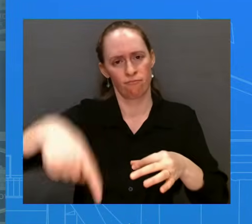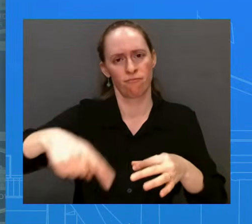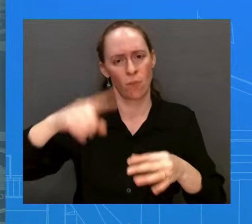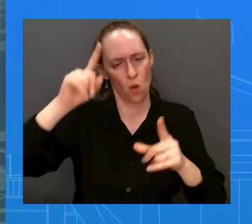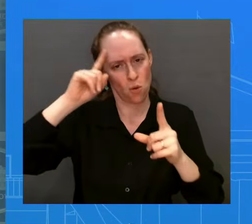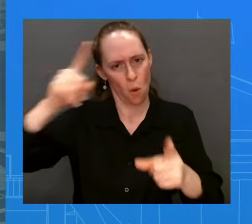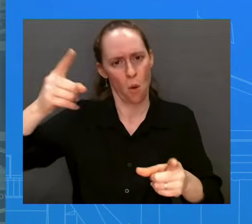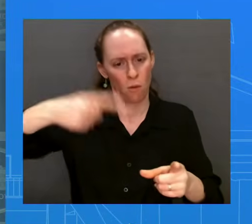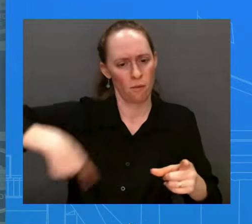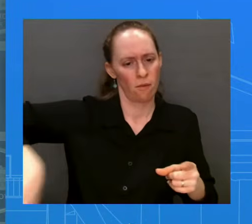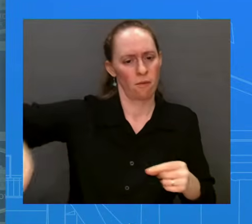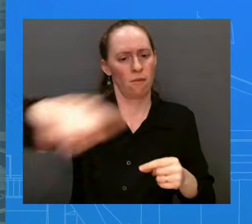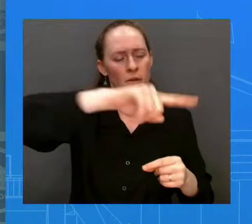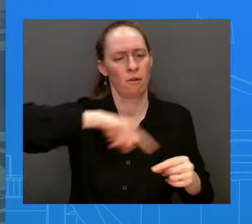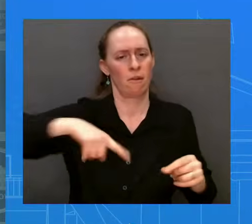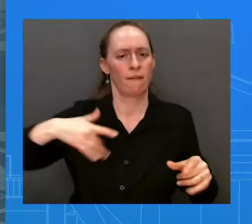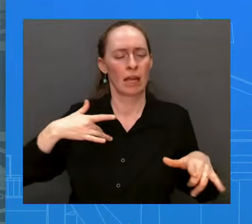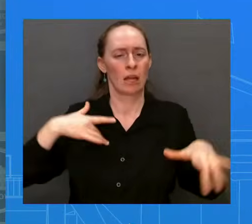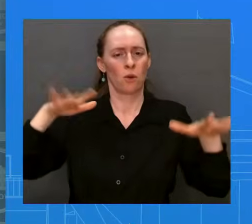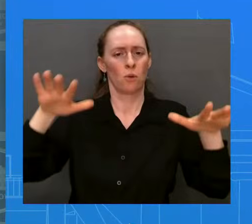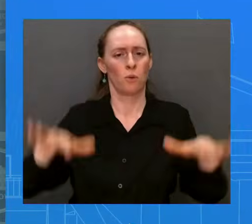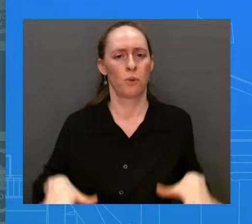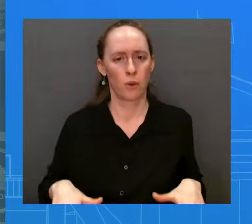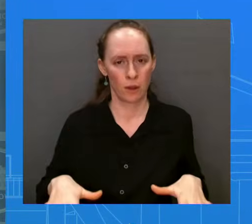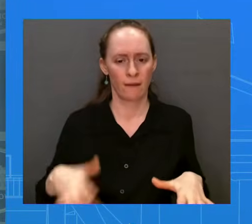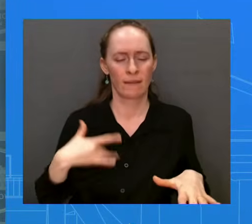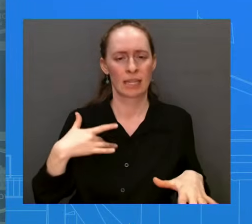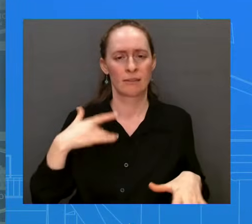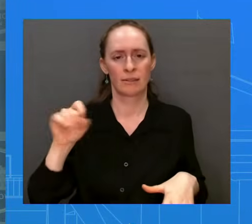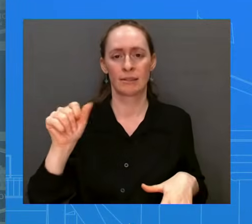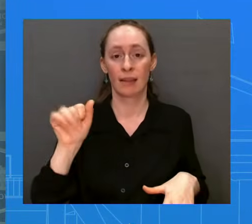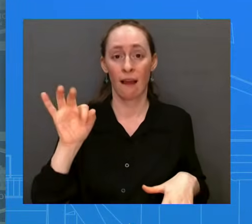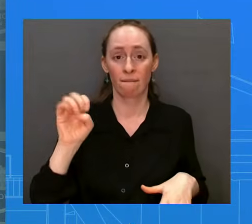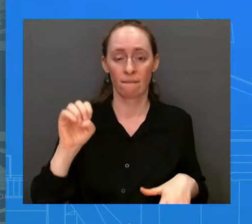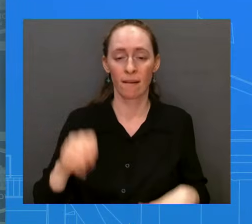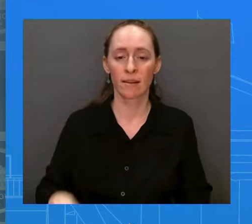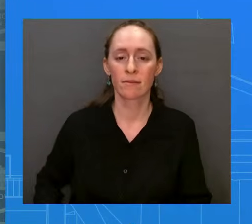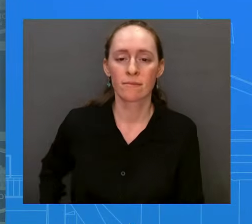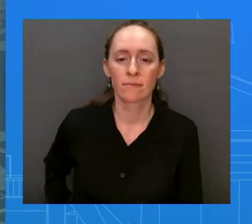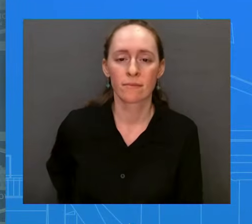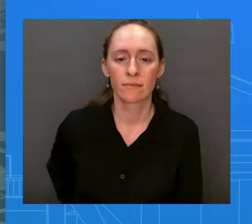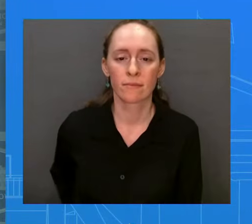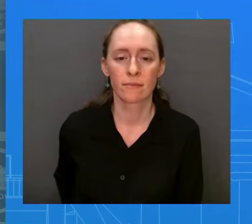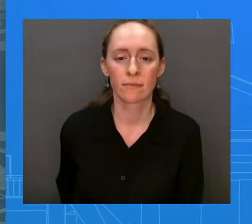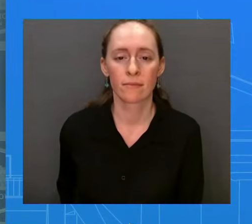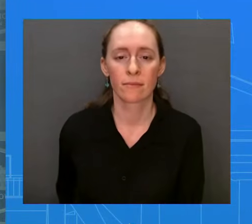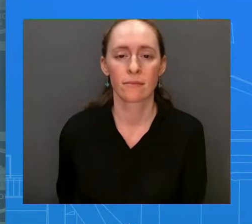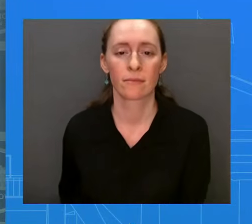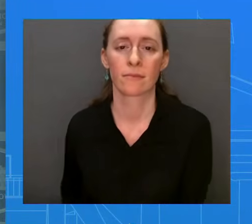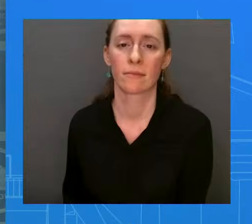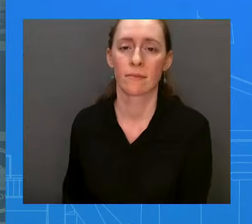The military then, once given an order, determines how they're going to execute that order. General VanHerck decided that the best way to do this